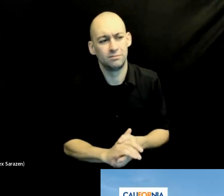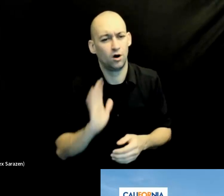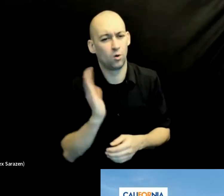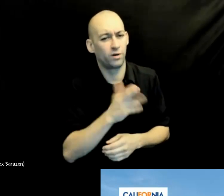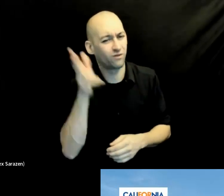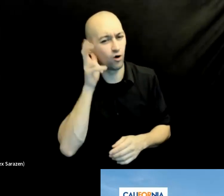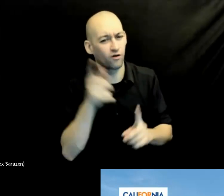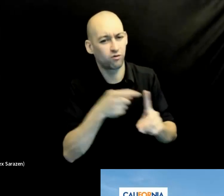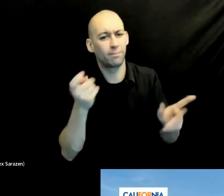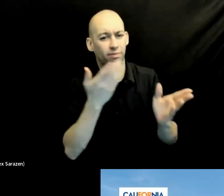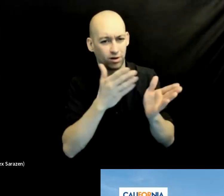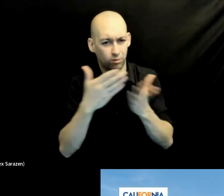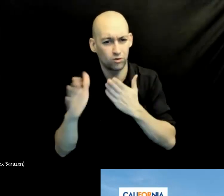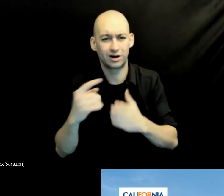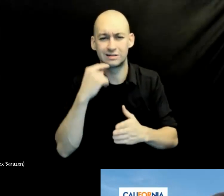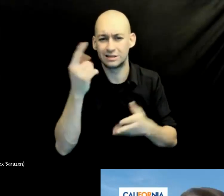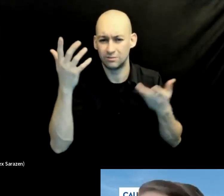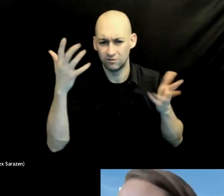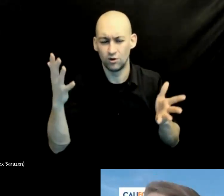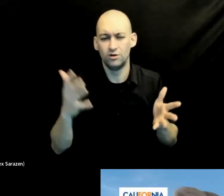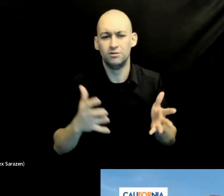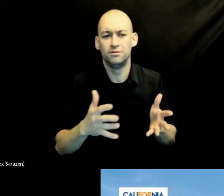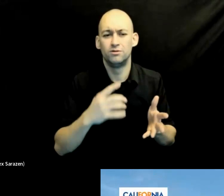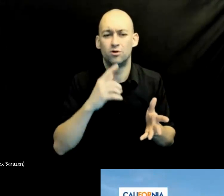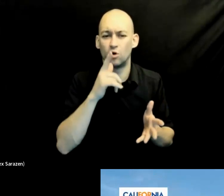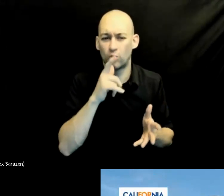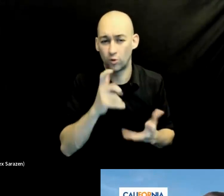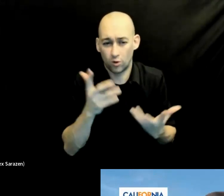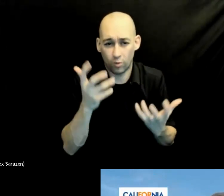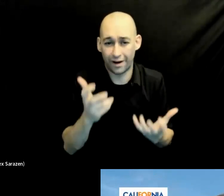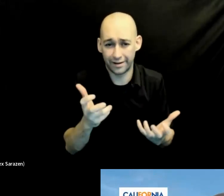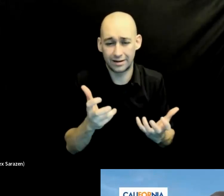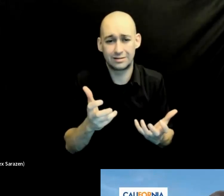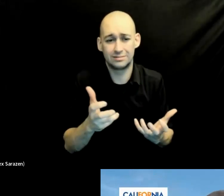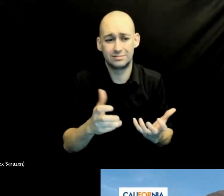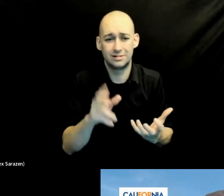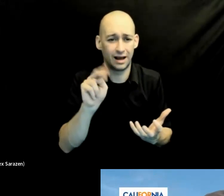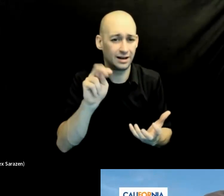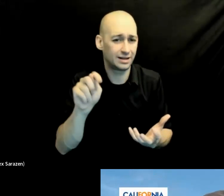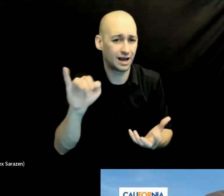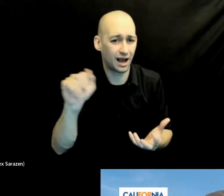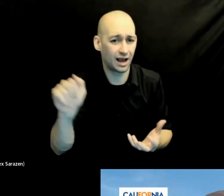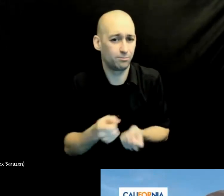as I’d mentioned earlier that we would like, you know, we would hope that the NTIA provides